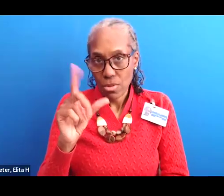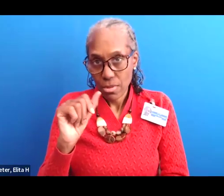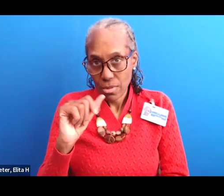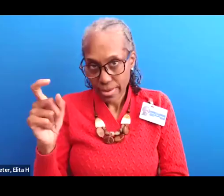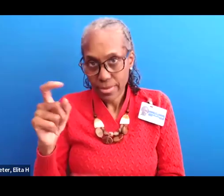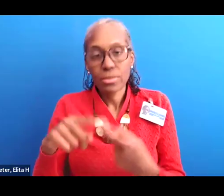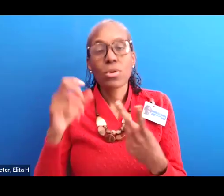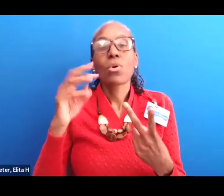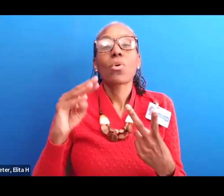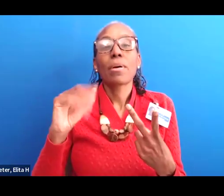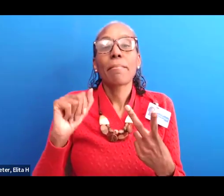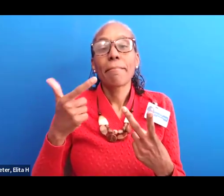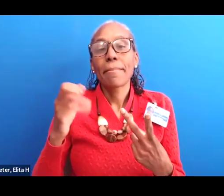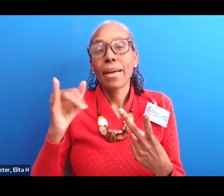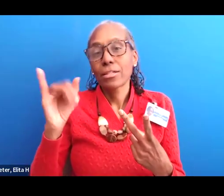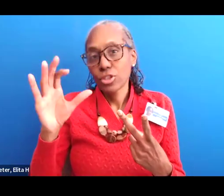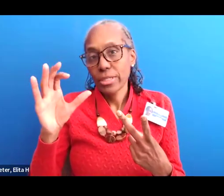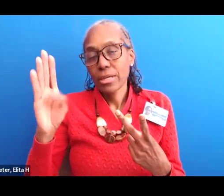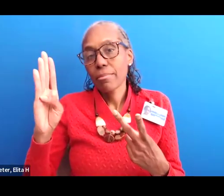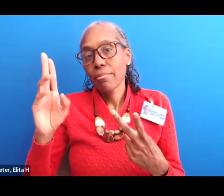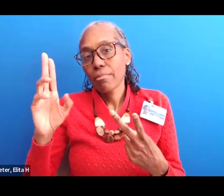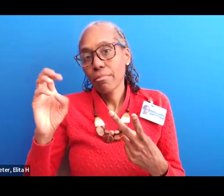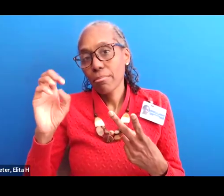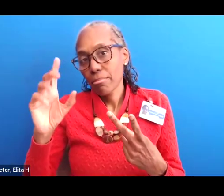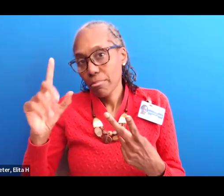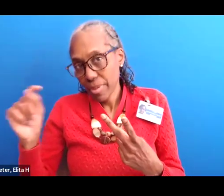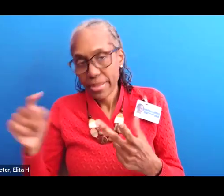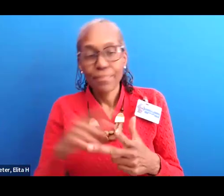Maybe the glycerin suppository, which is used more in children and